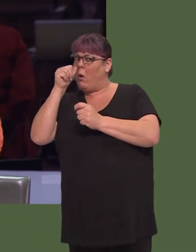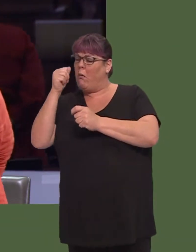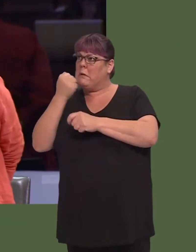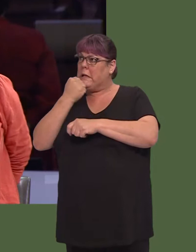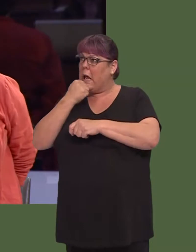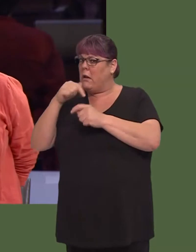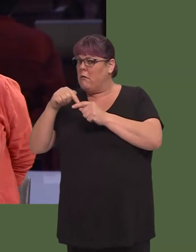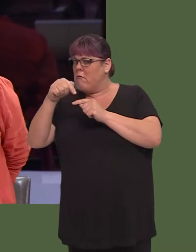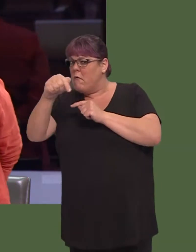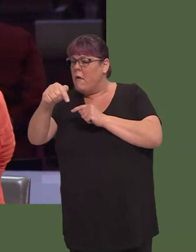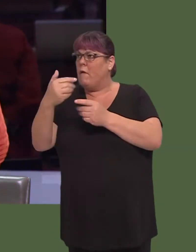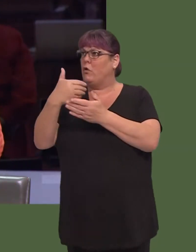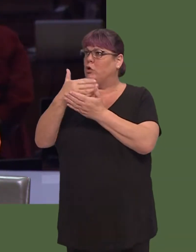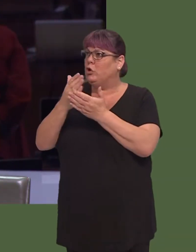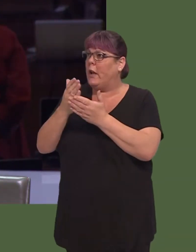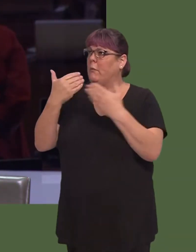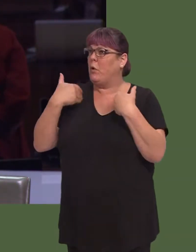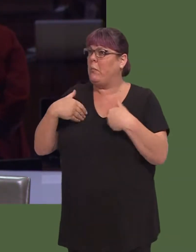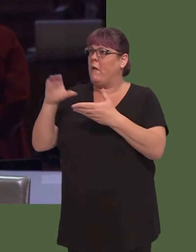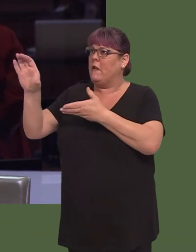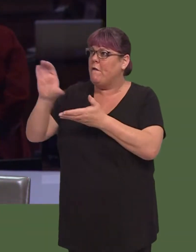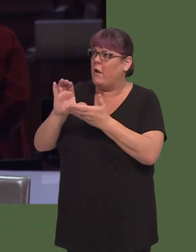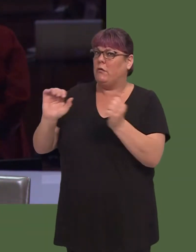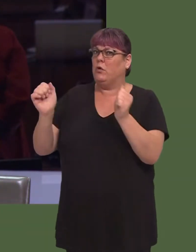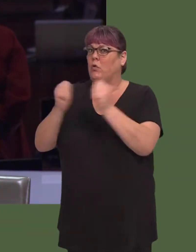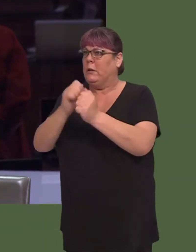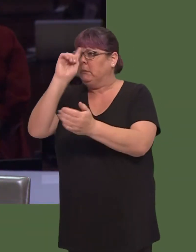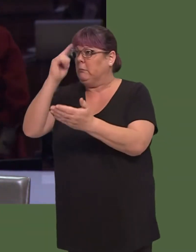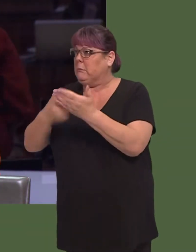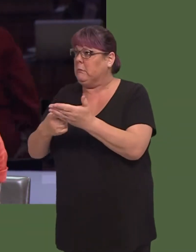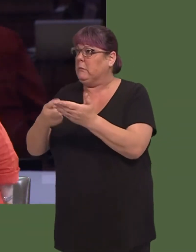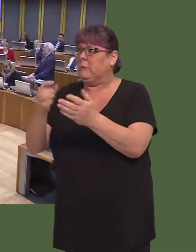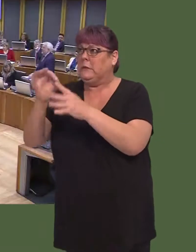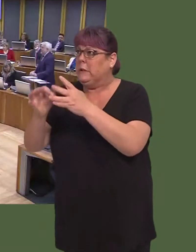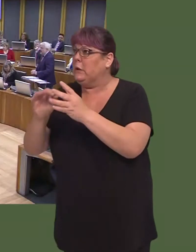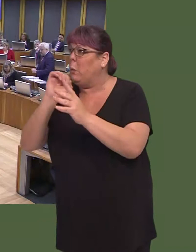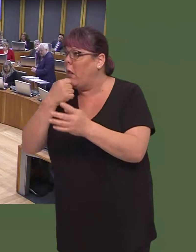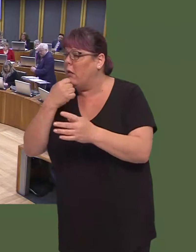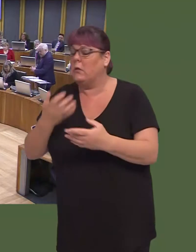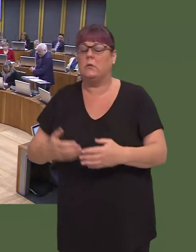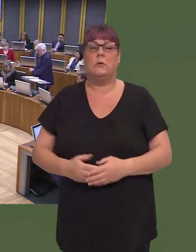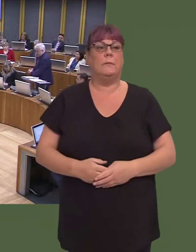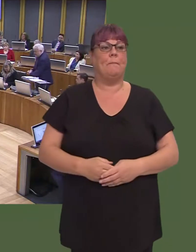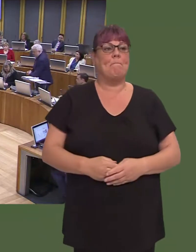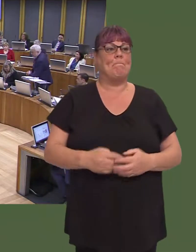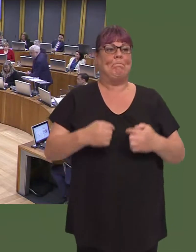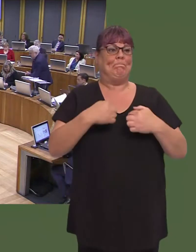provision in Wales is worse than in England. It isn't. There are 3,000 more children who will receive free school meals as a result of what we're doing as a Government. An extra